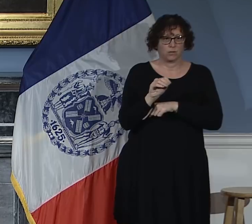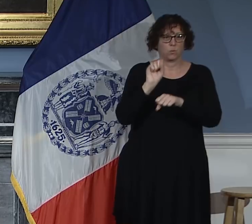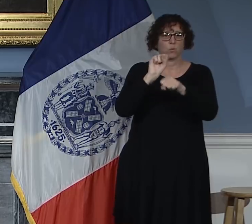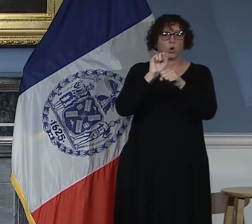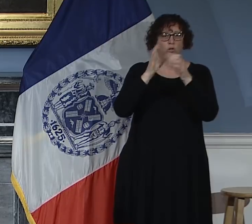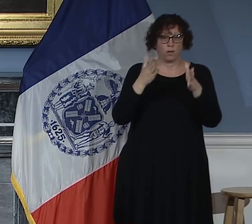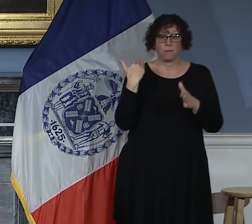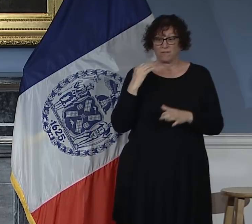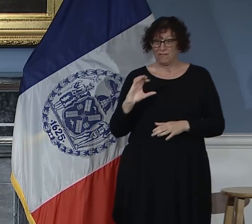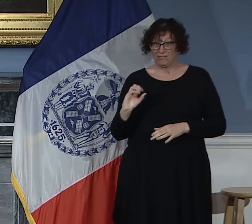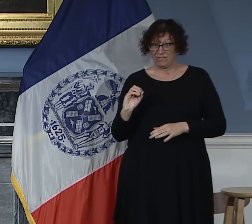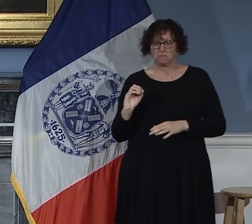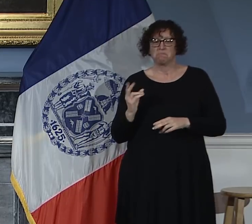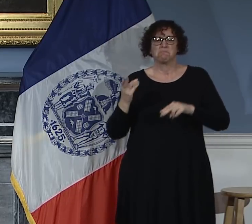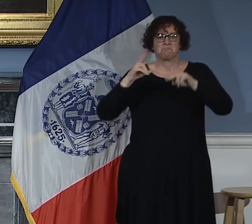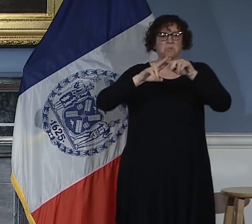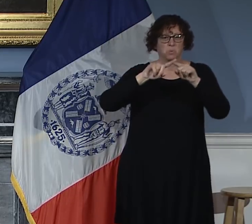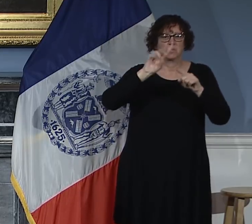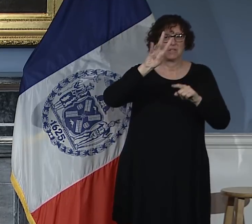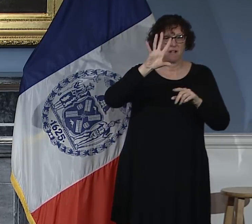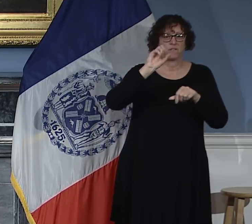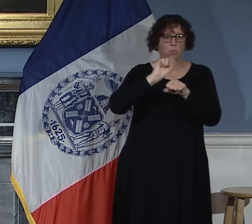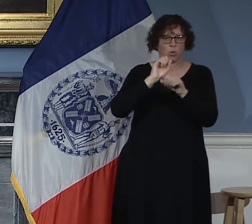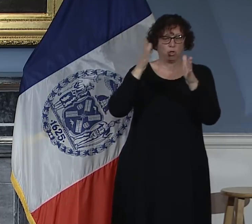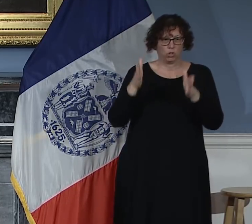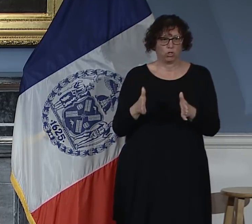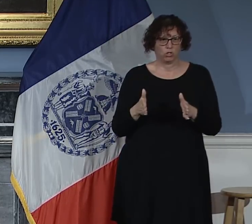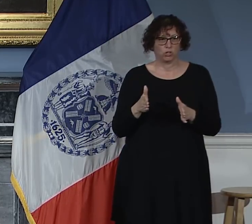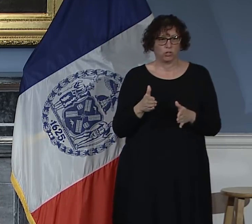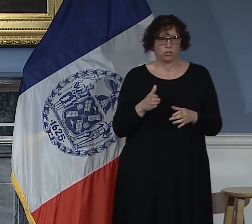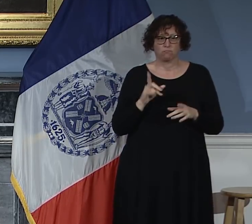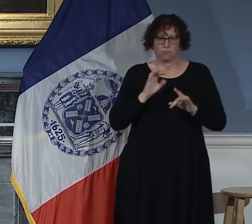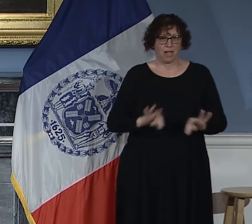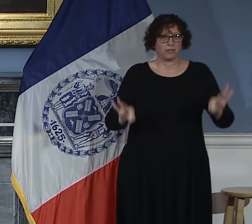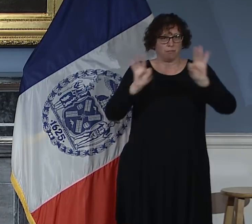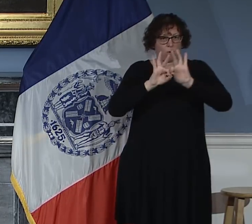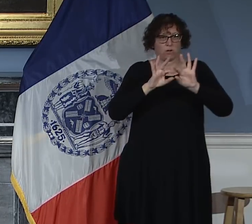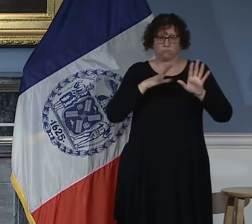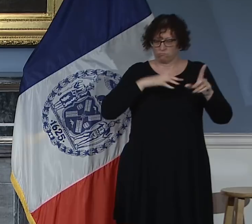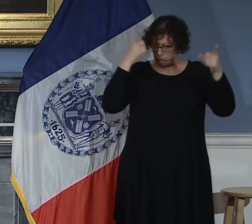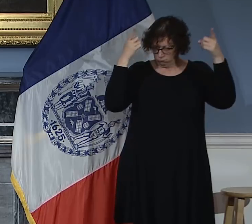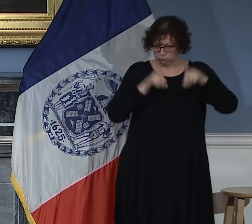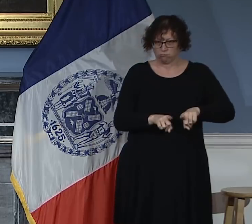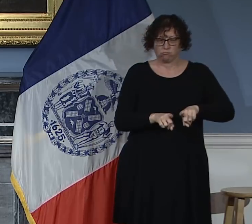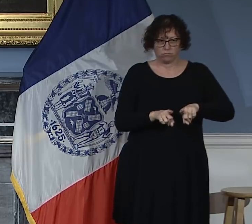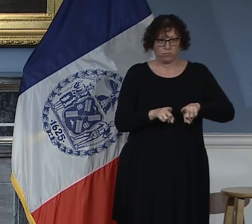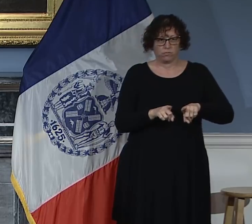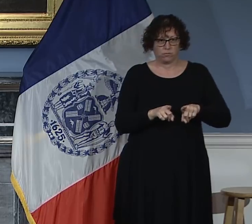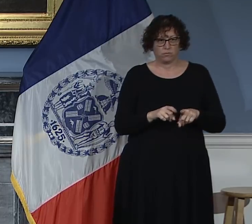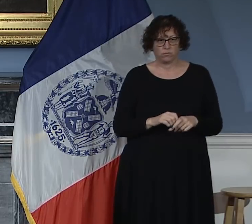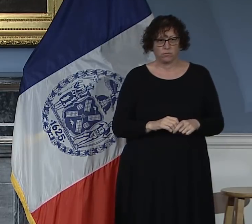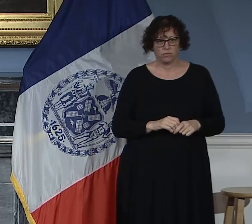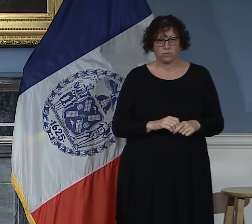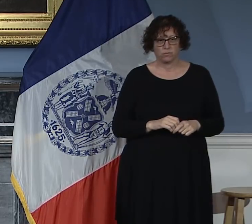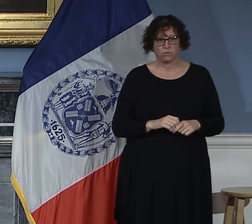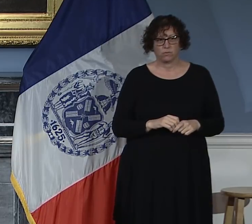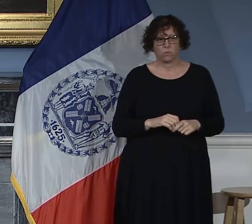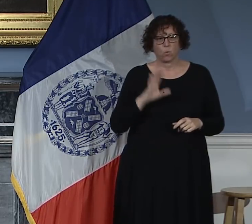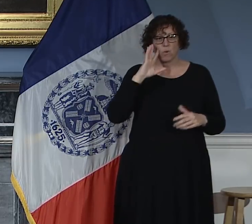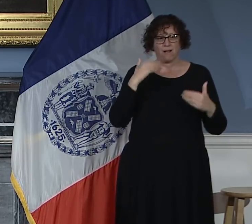CLEAOUR TT HE IR EMPLOYEES AND GET THEM HOME. I KNOW THE GOVERNOR IS TAKING A SERIES OFOERTH ACTIONS TO REDUCE